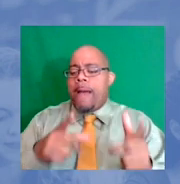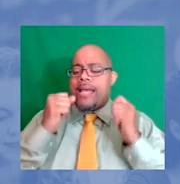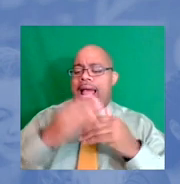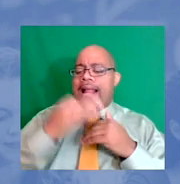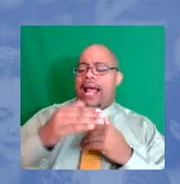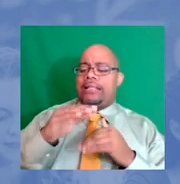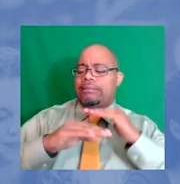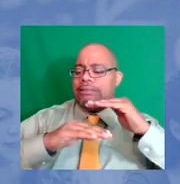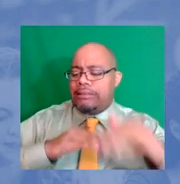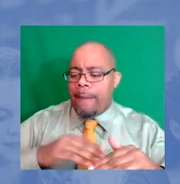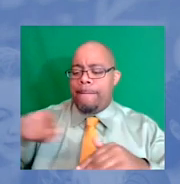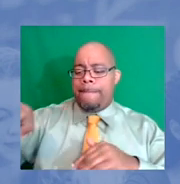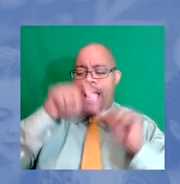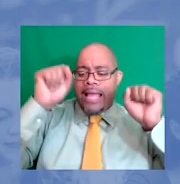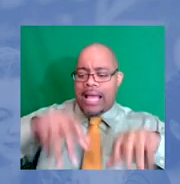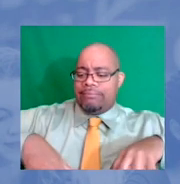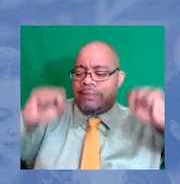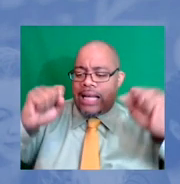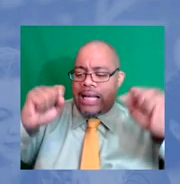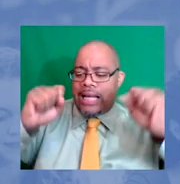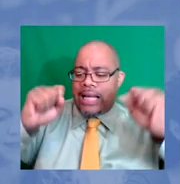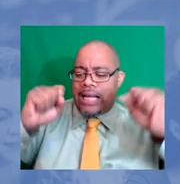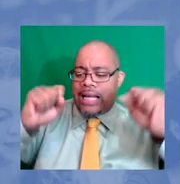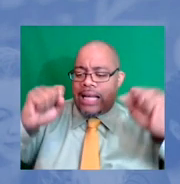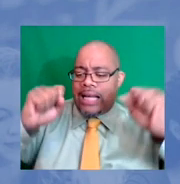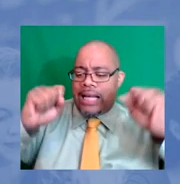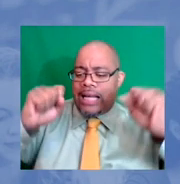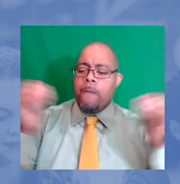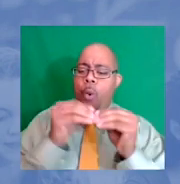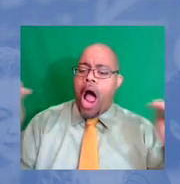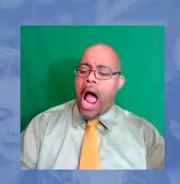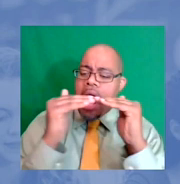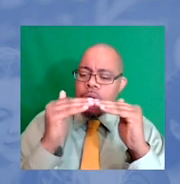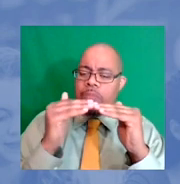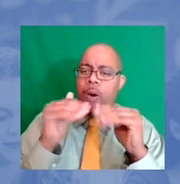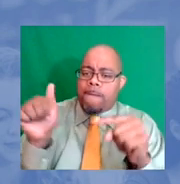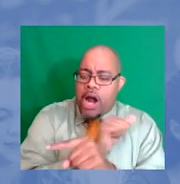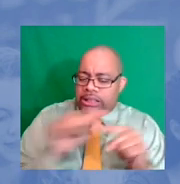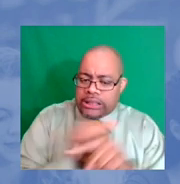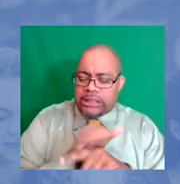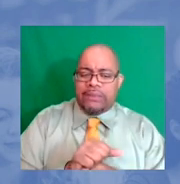TAKE SPECIFICALLY TO BUILD MORE EQUITABLE PRACTICES WHETHER THEY'RE IN A CLASSROOM,